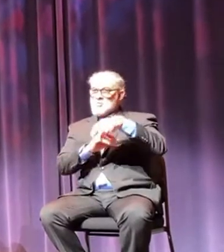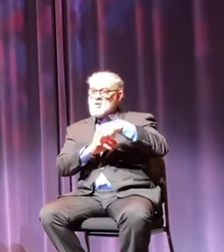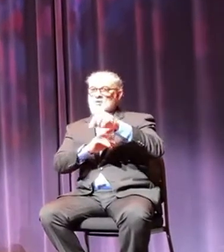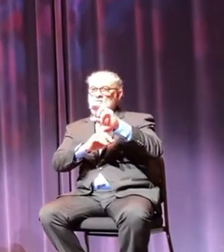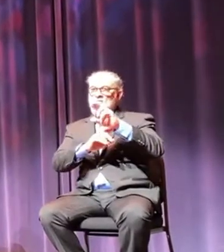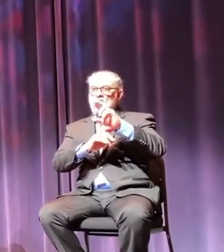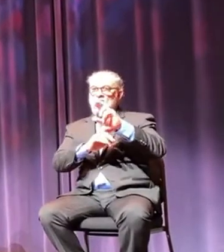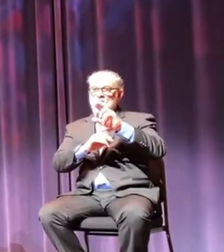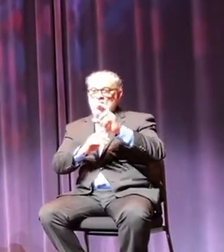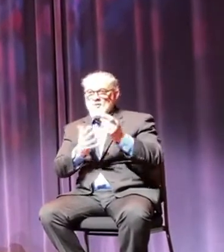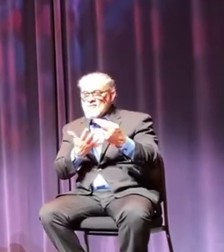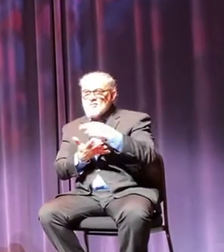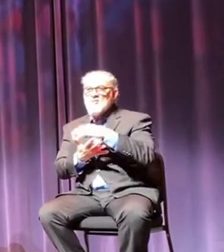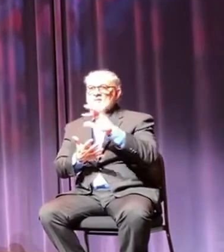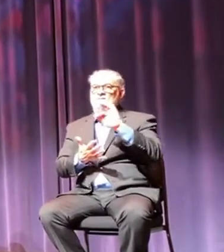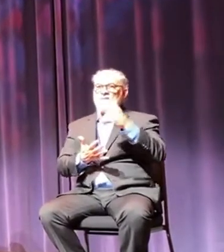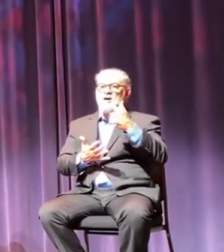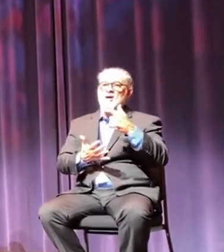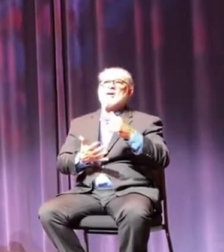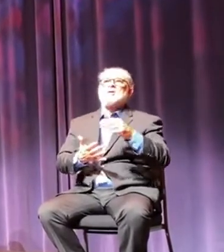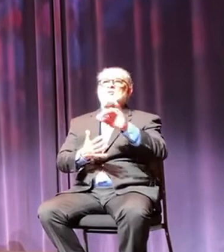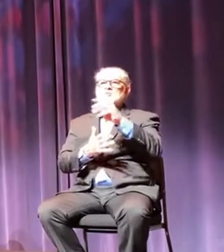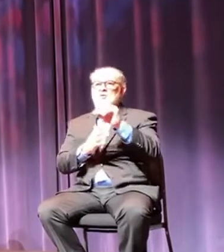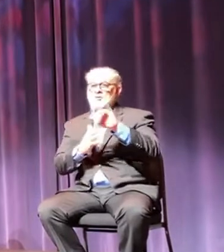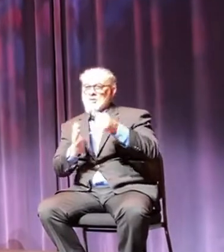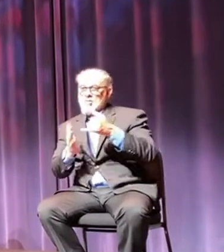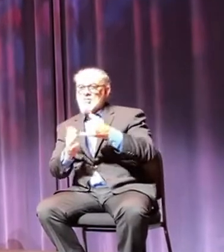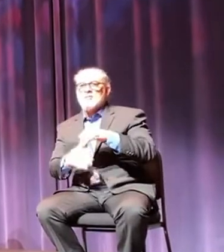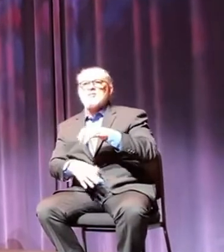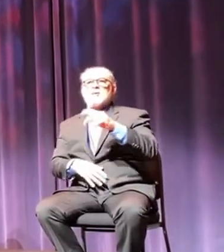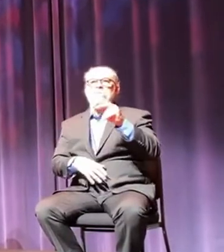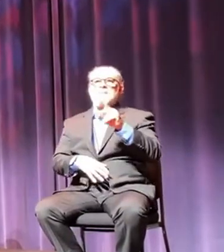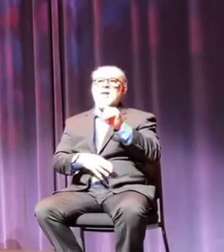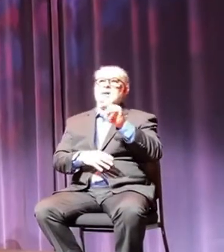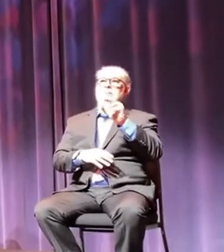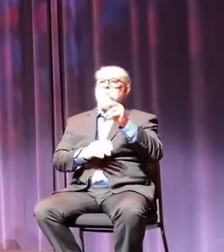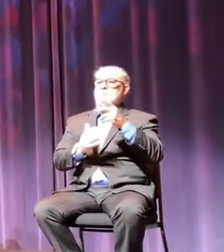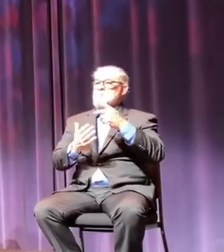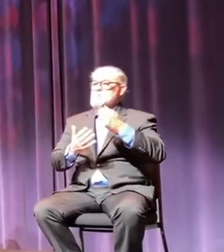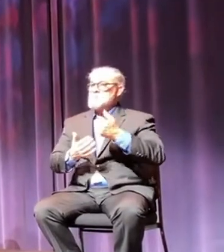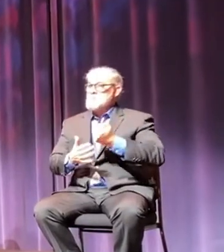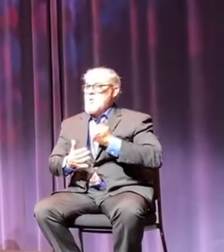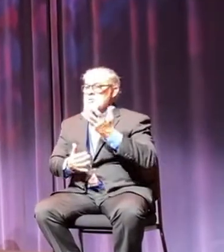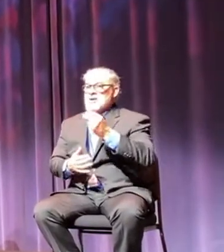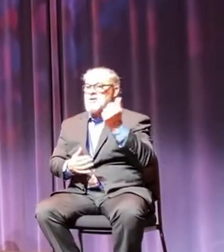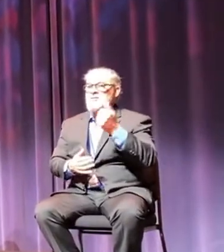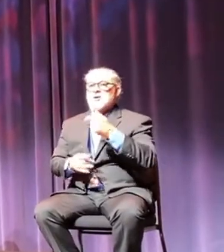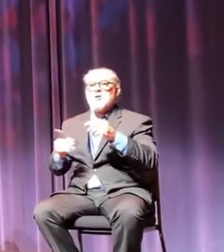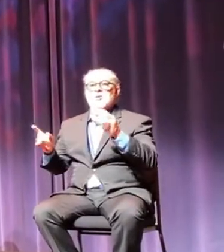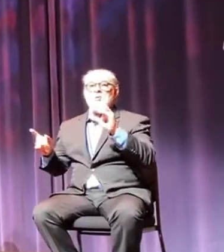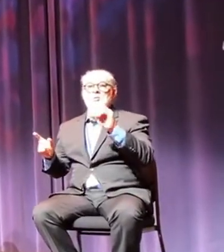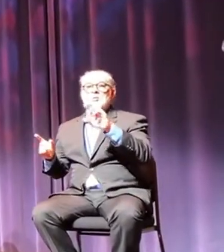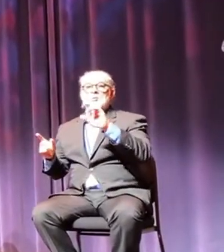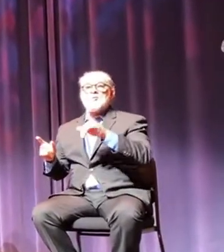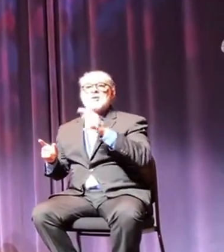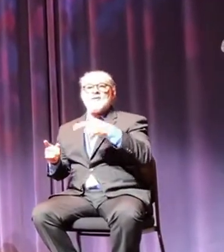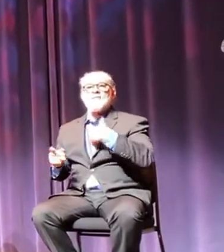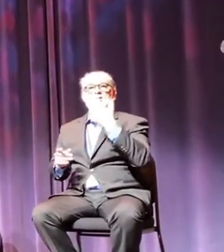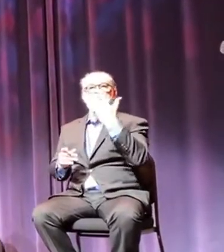Foglifter, The Journal, Gulf Coast, Pallet Poetry and others. Hikari is the author of three chapbooks,